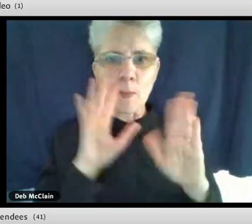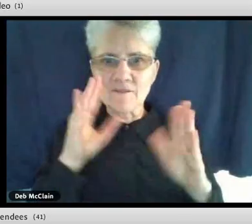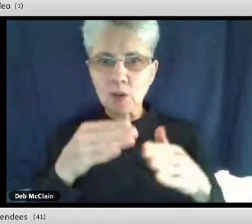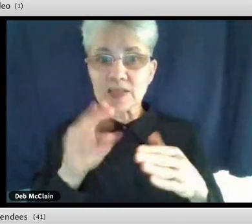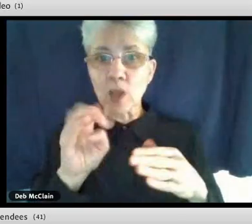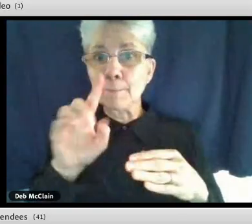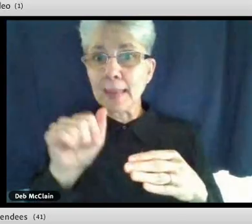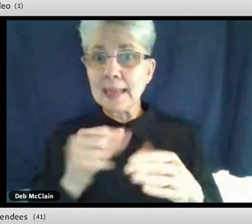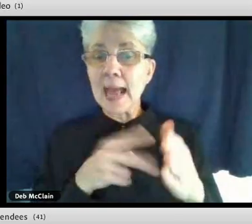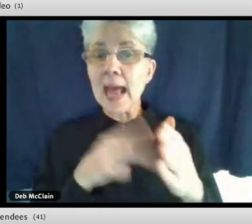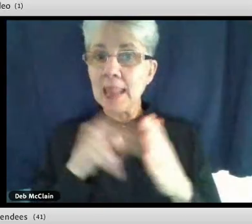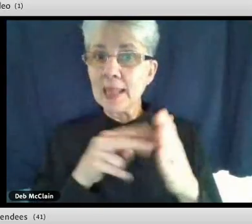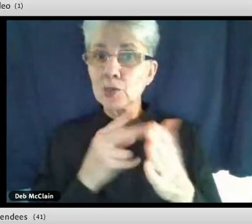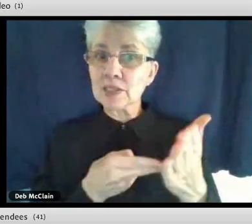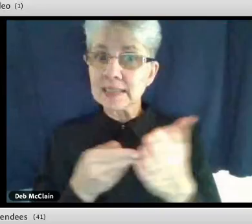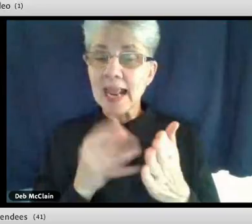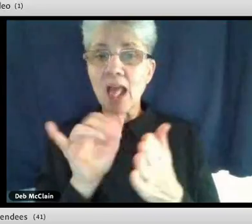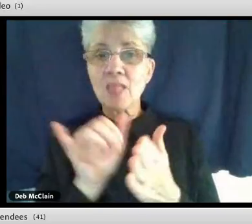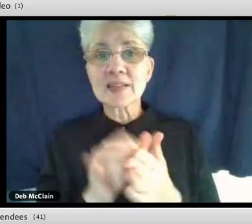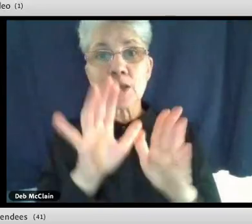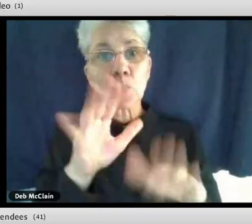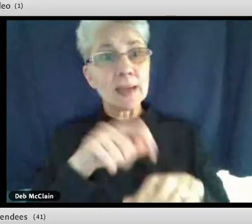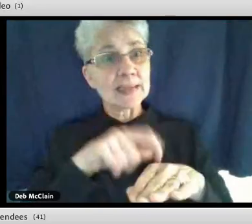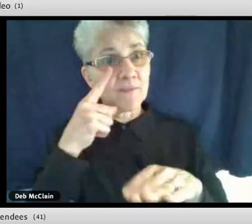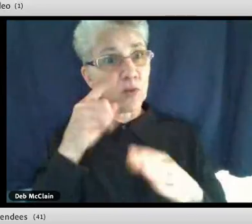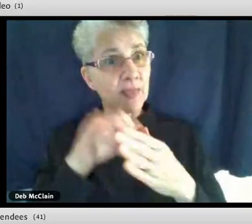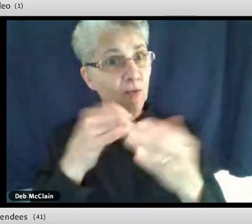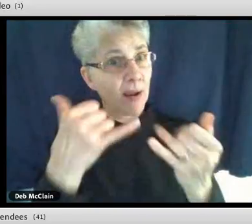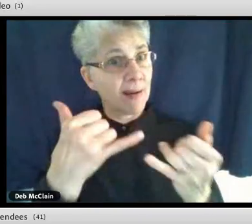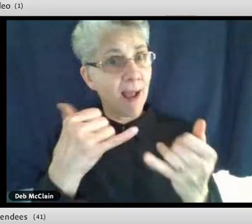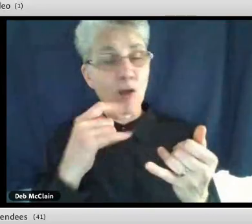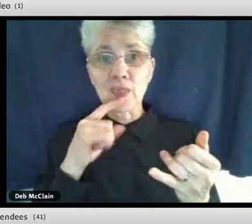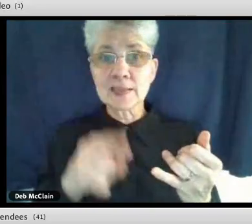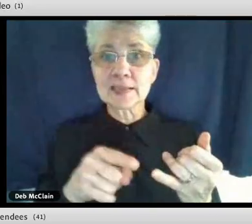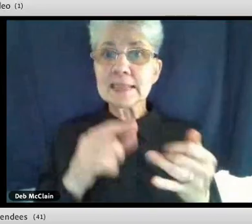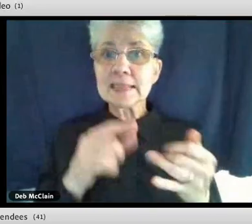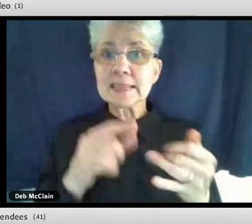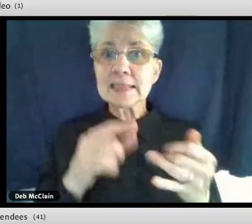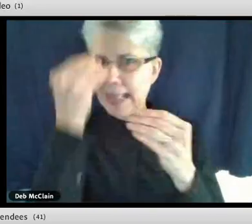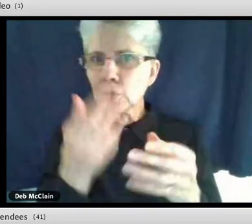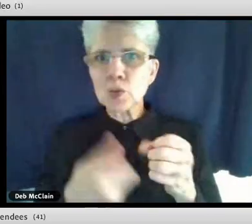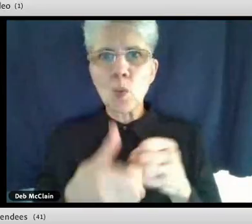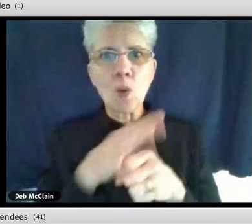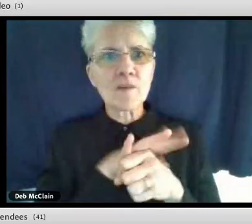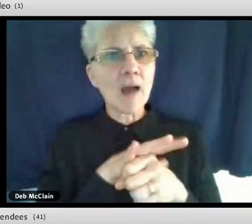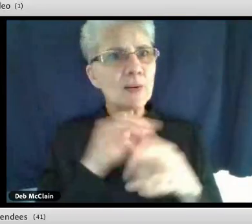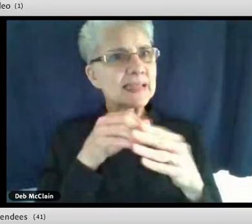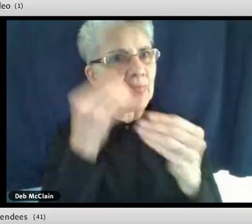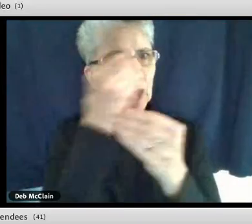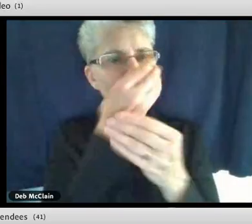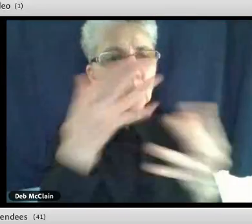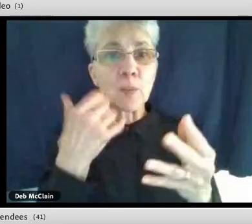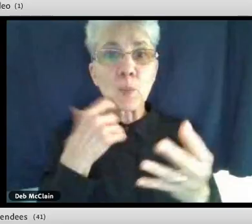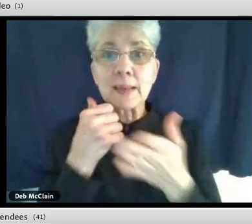We can build collections and programming that focus on media literacy. Absolutely, and this is a great time for it, right? This is...You know, it's in the news.